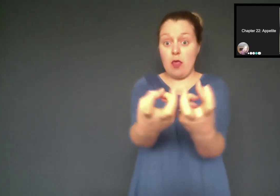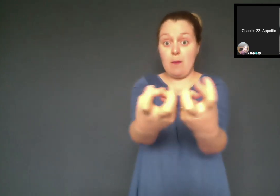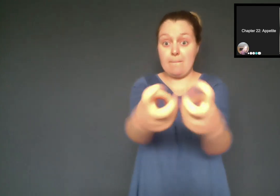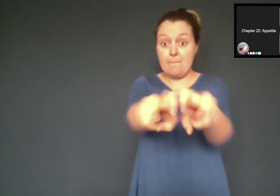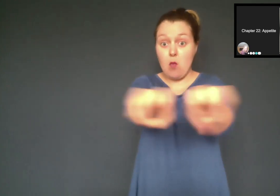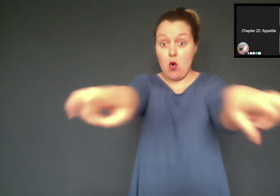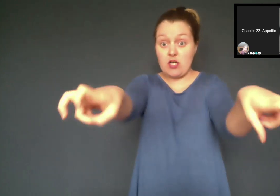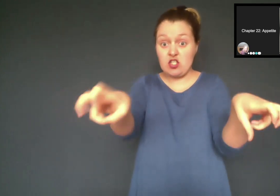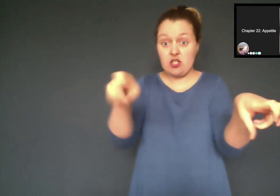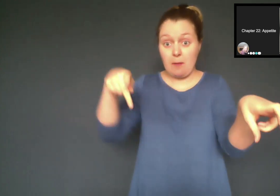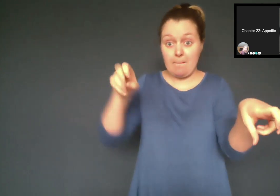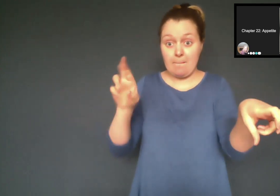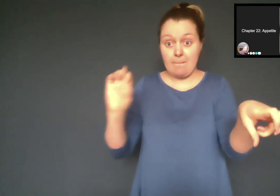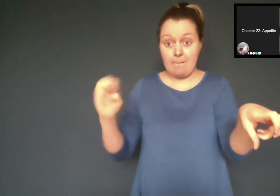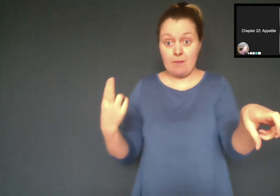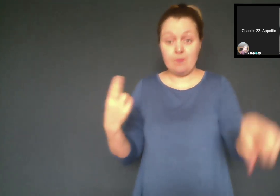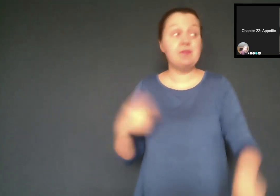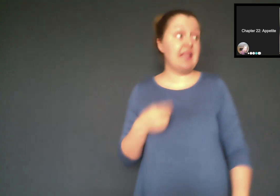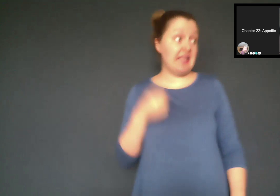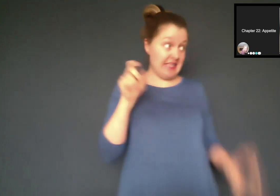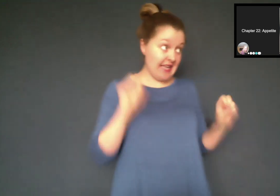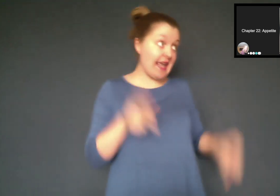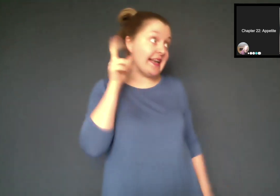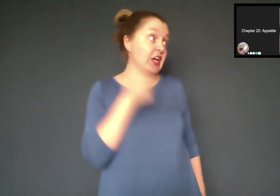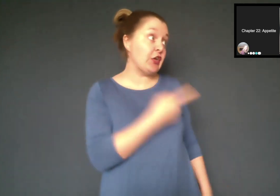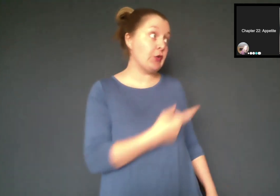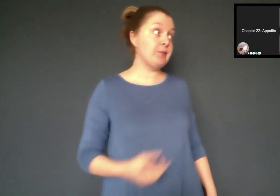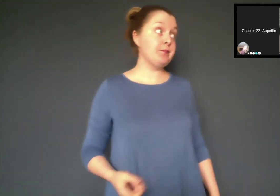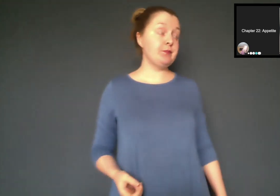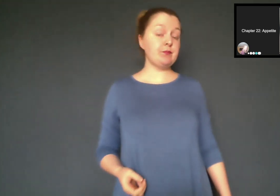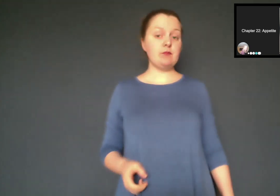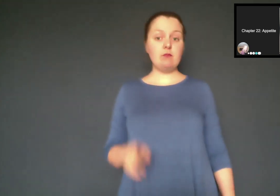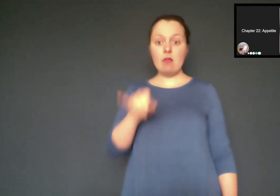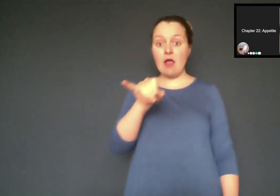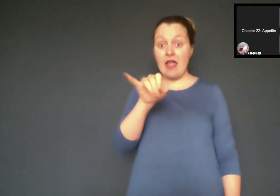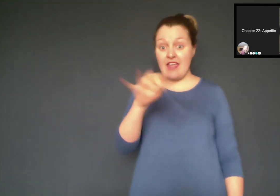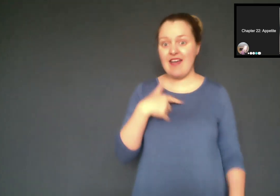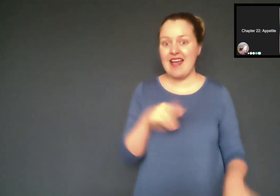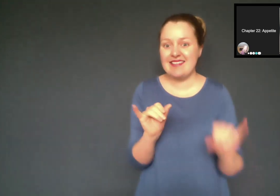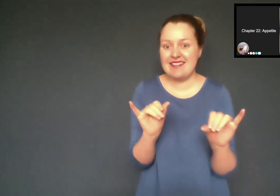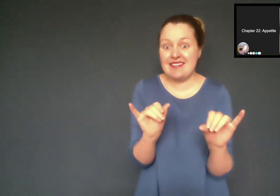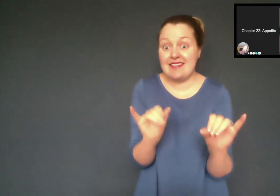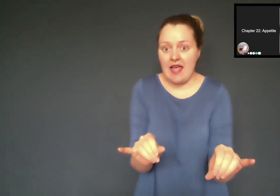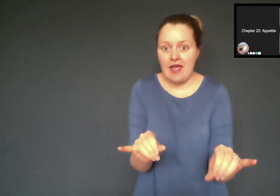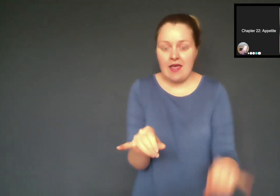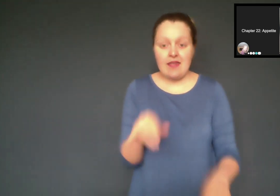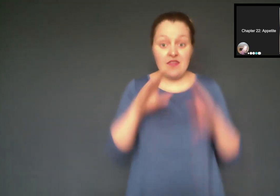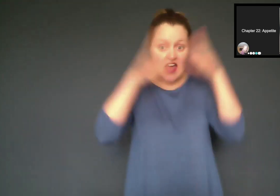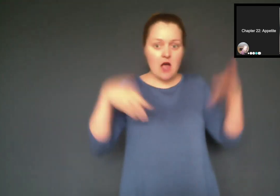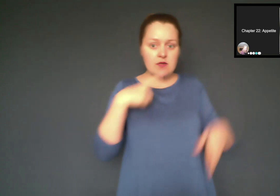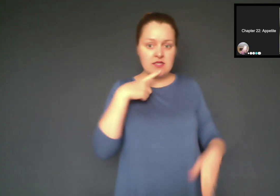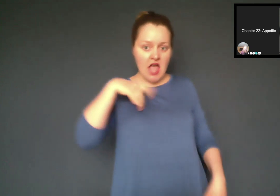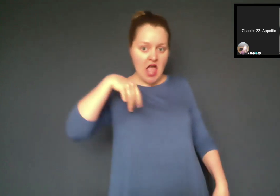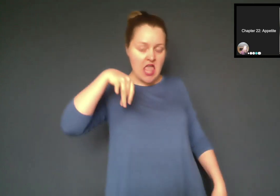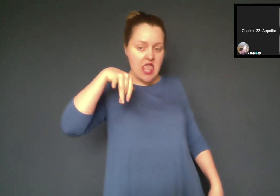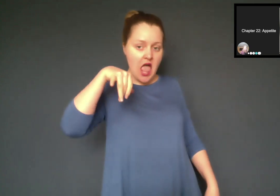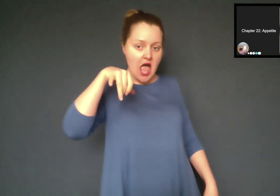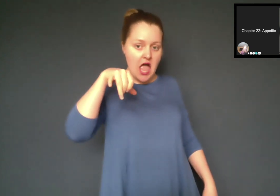he can hear you said rictus if i stay harvey began yes said the house making the word from